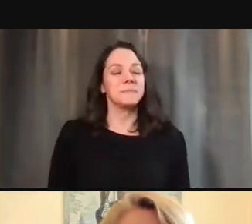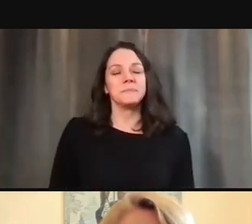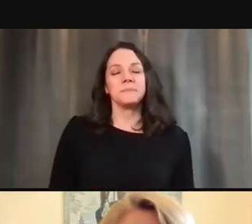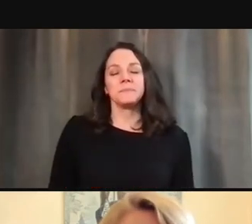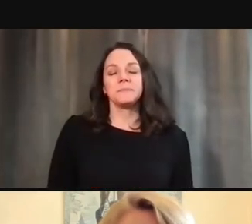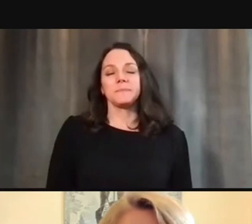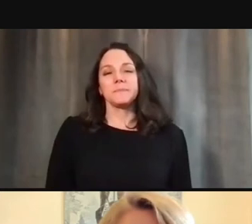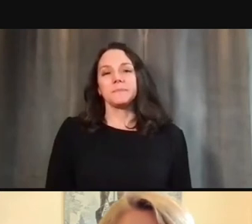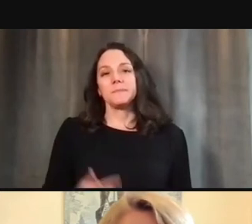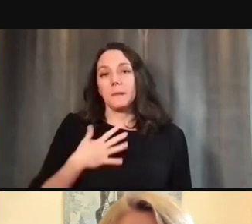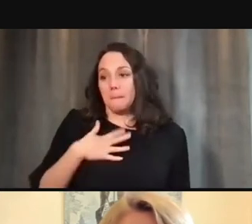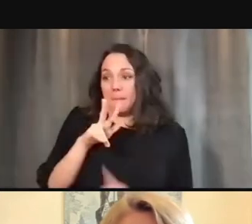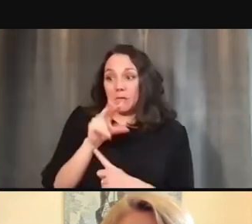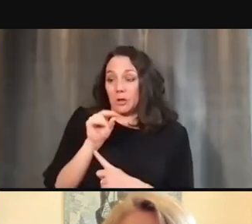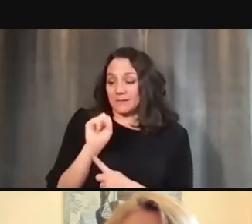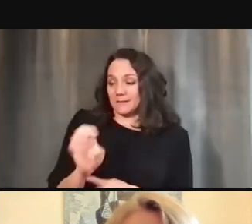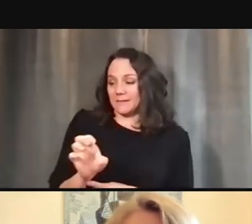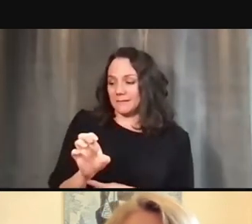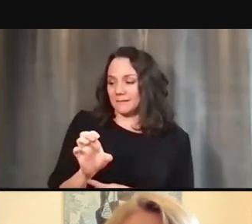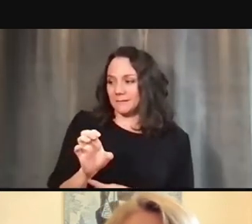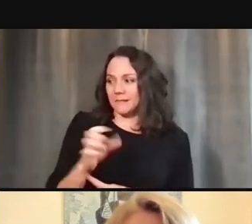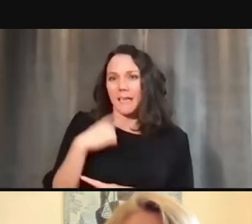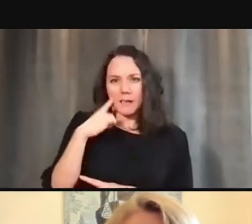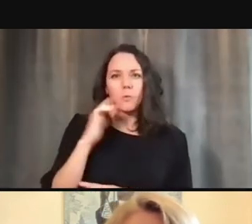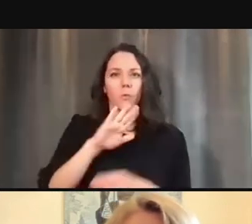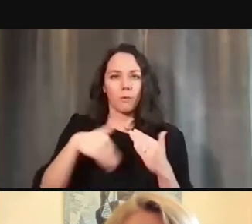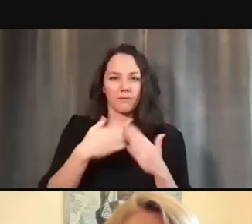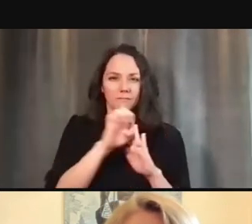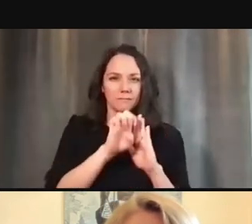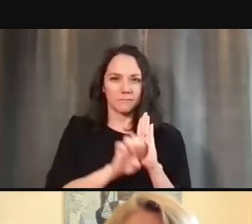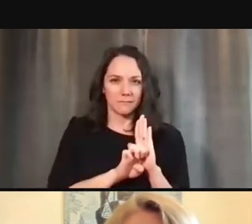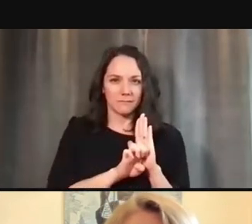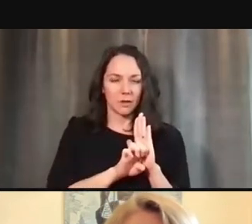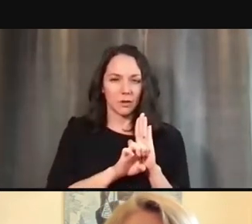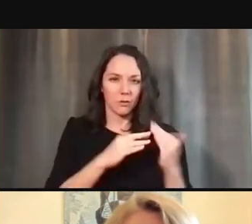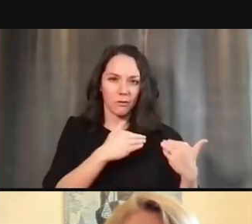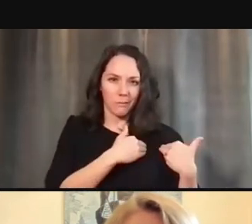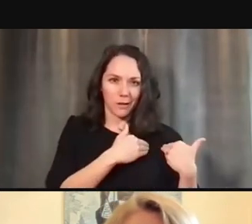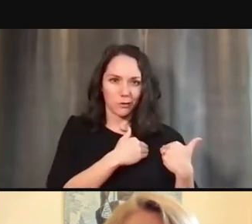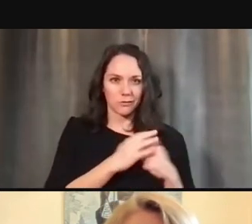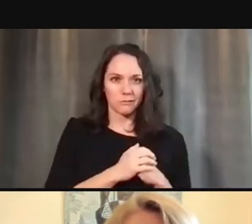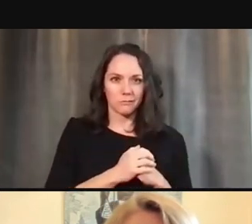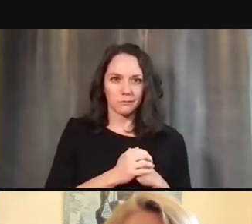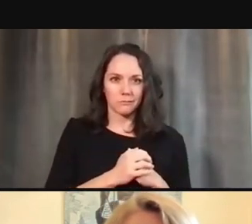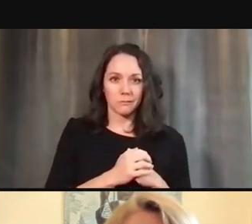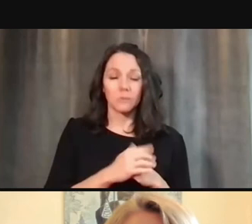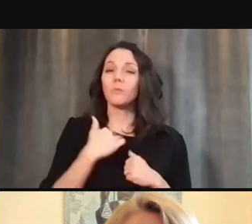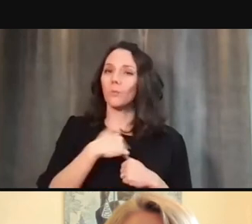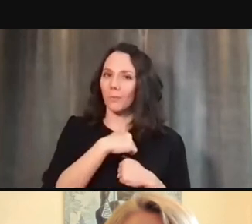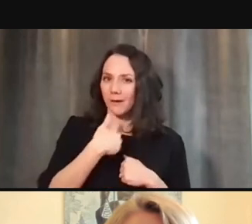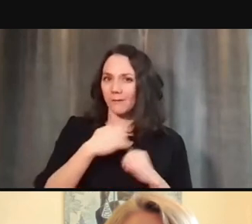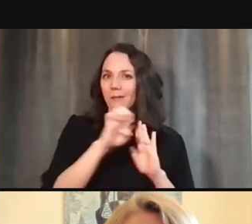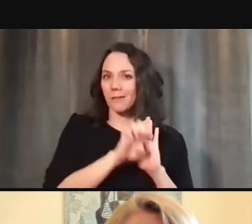My 30 seconds is I think we have an ethical obligation in two ways. One is we have an ethical obligation to take care of people who we are